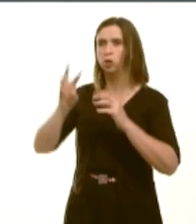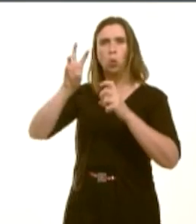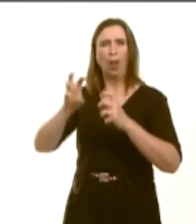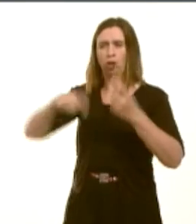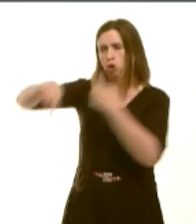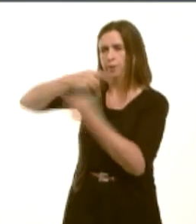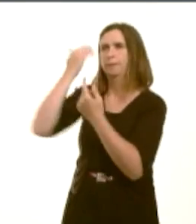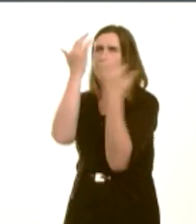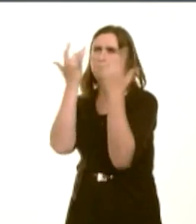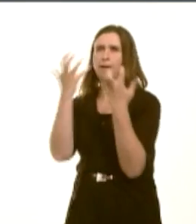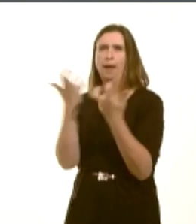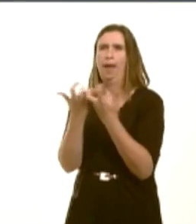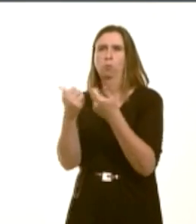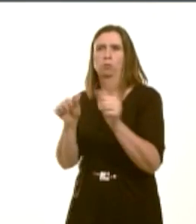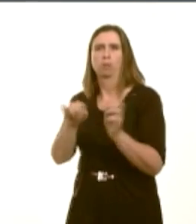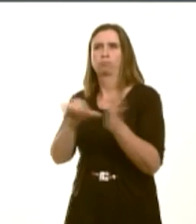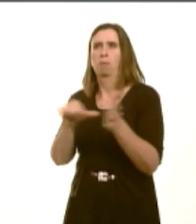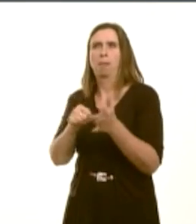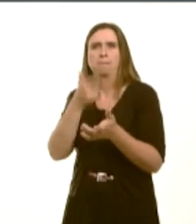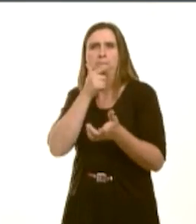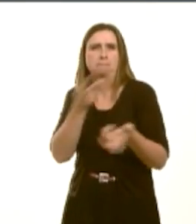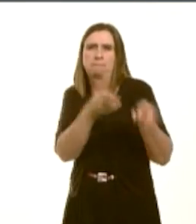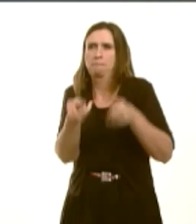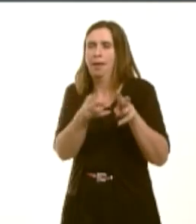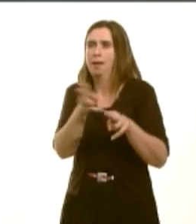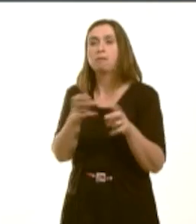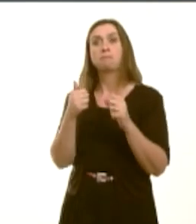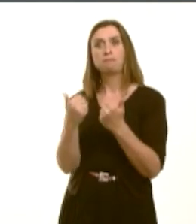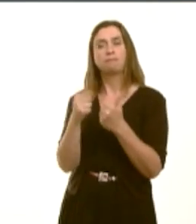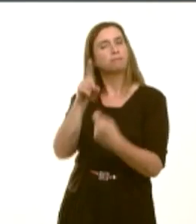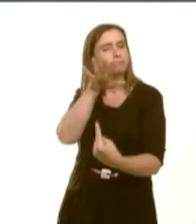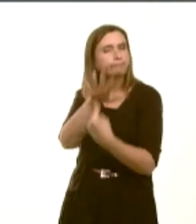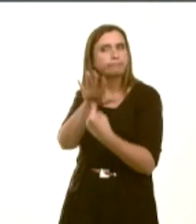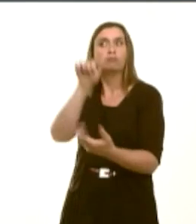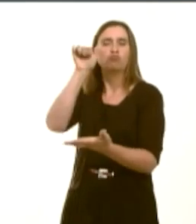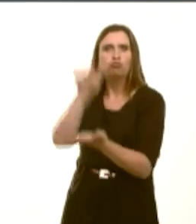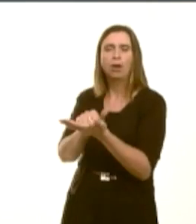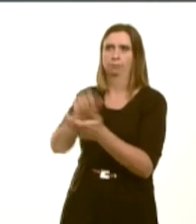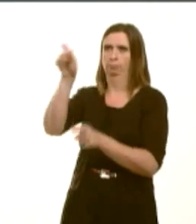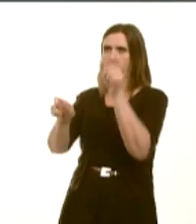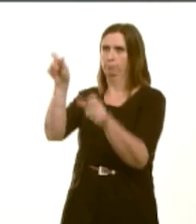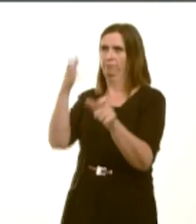restoration. Key to making this work will be getting the right stakeholders to attend.